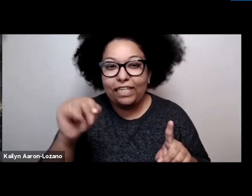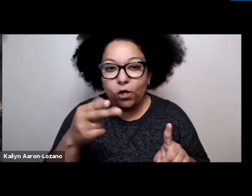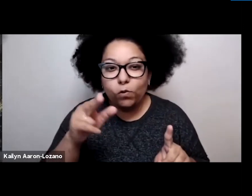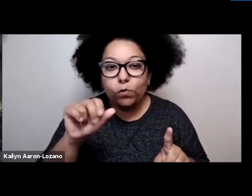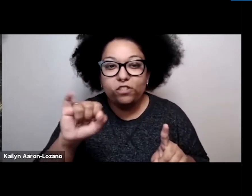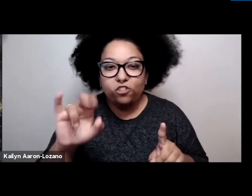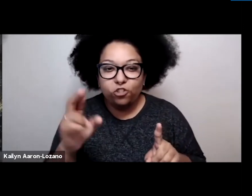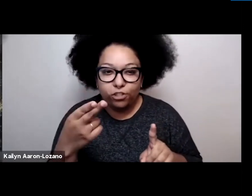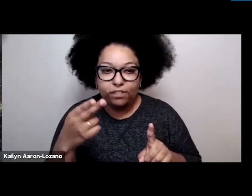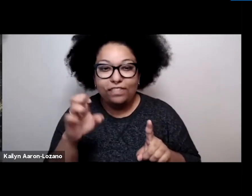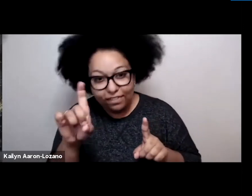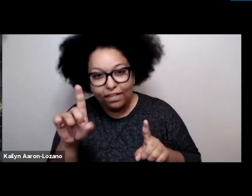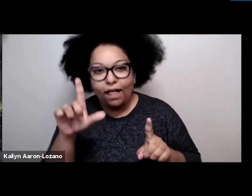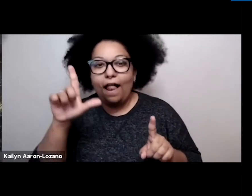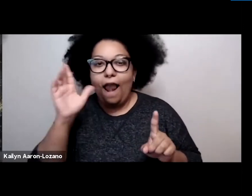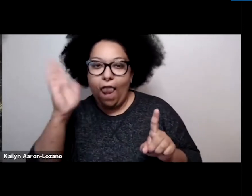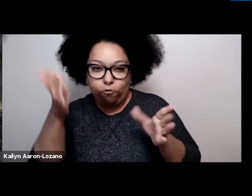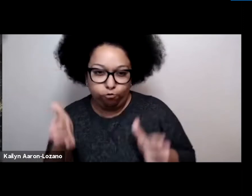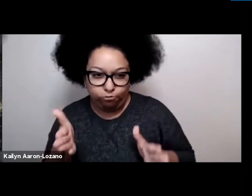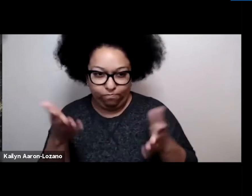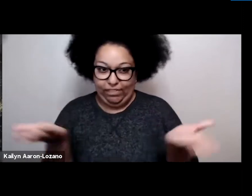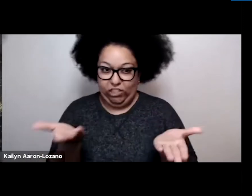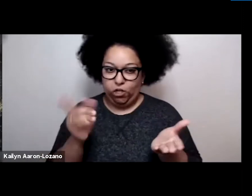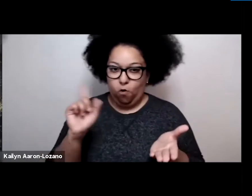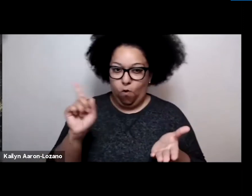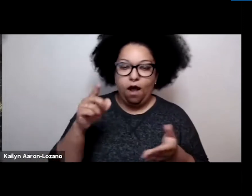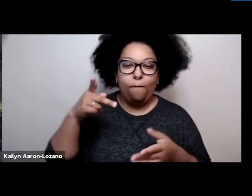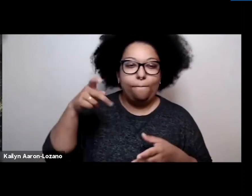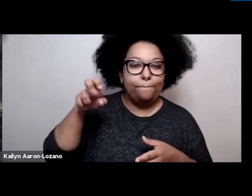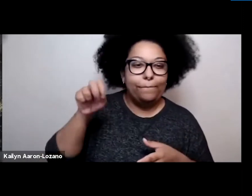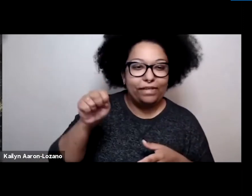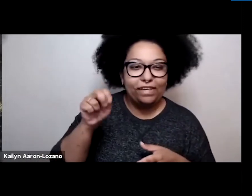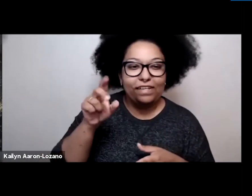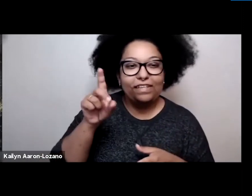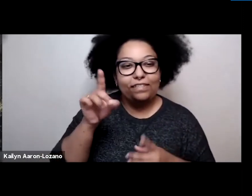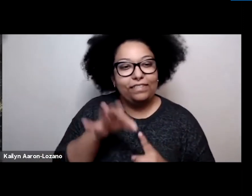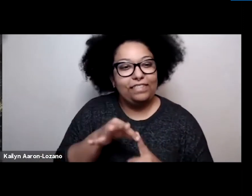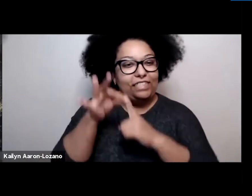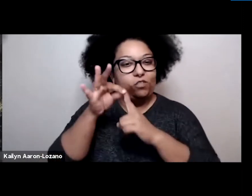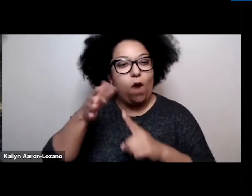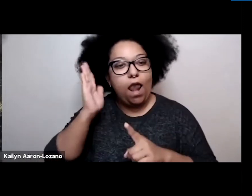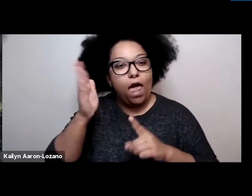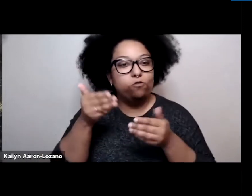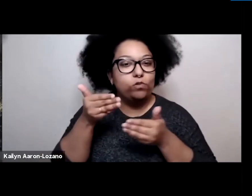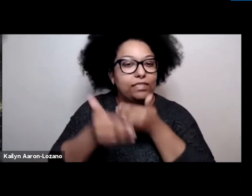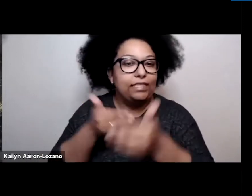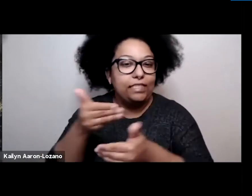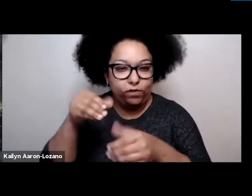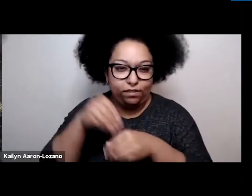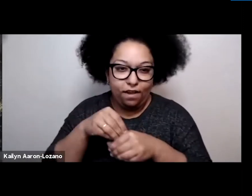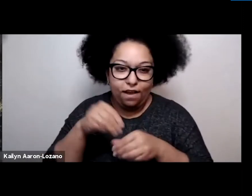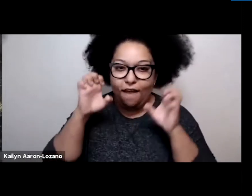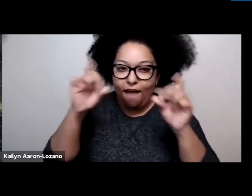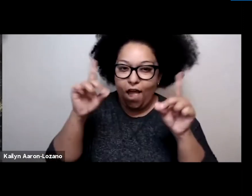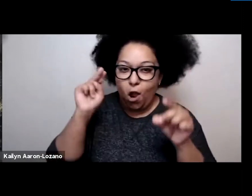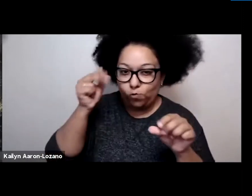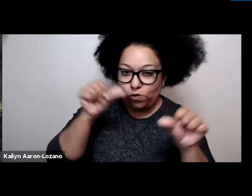he is now our distinguished lecturer at for the penn distinguished lecture series